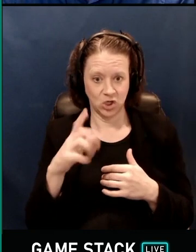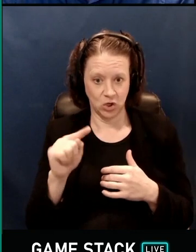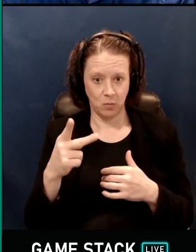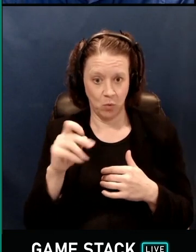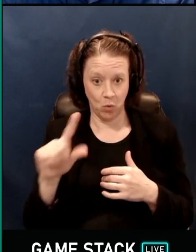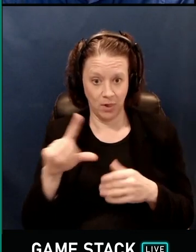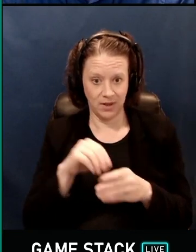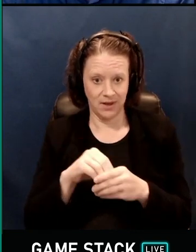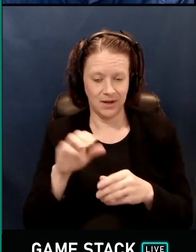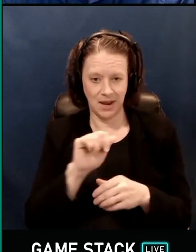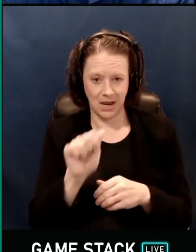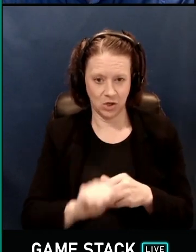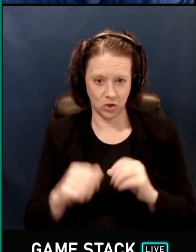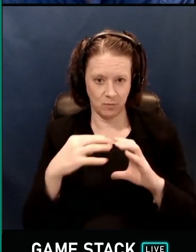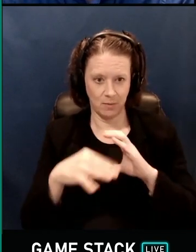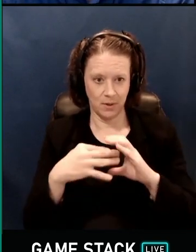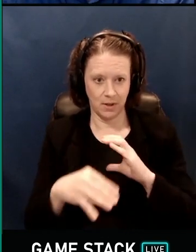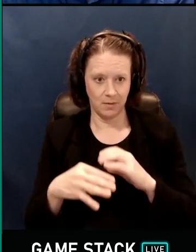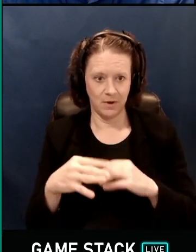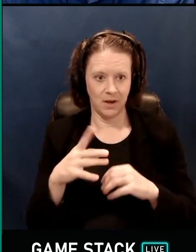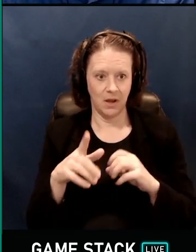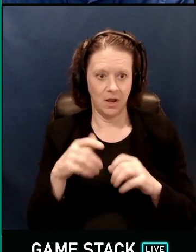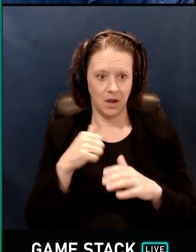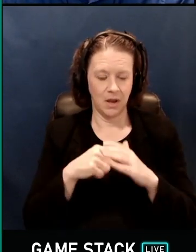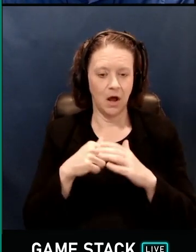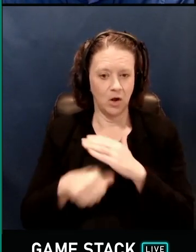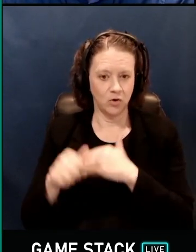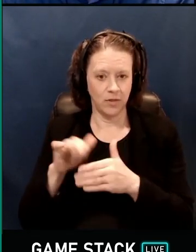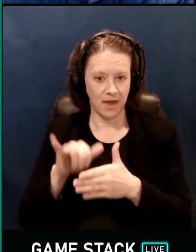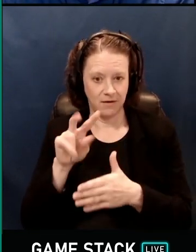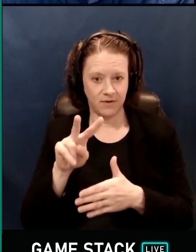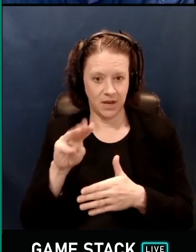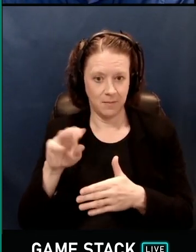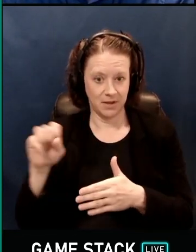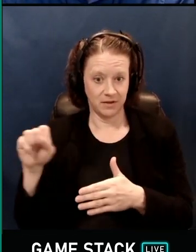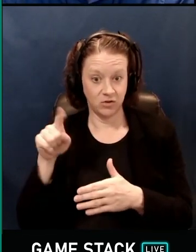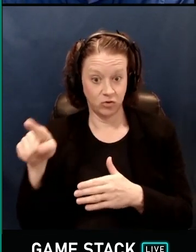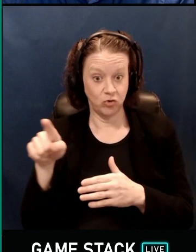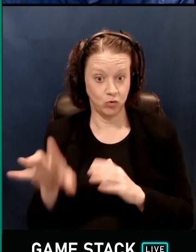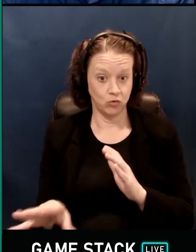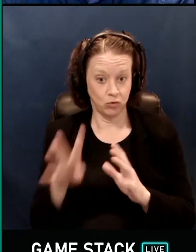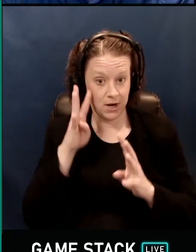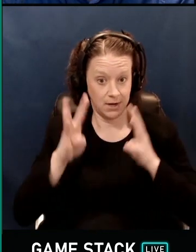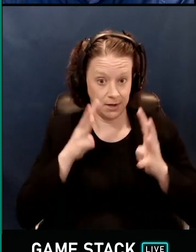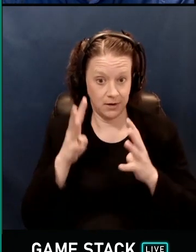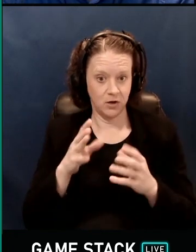and select a VMSS you created. You can customize the VMSS settings,